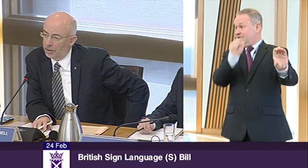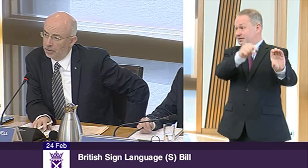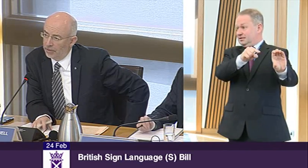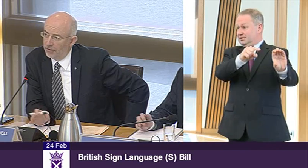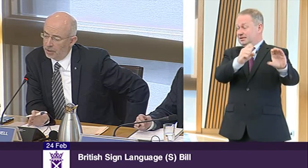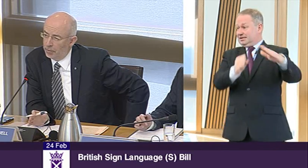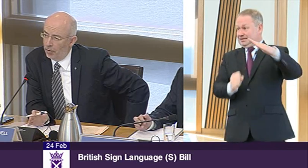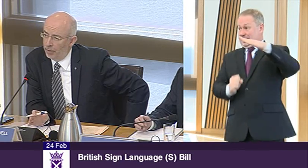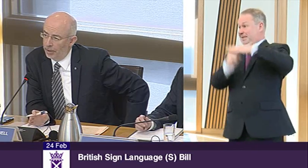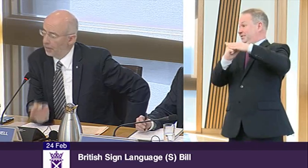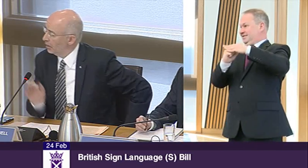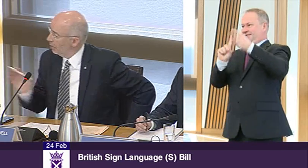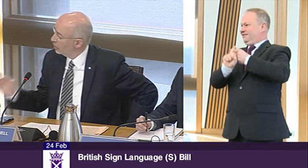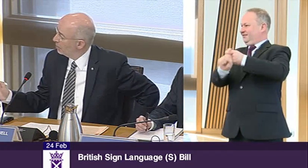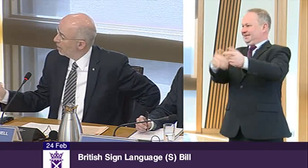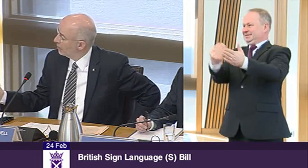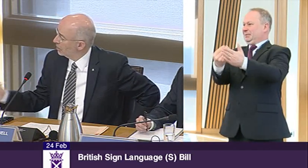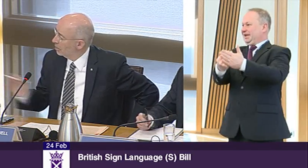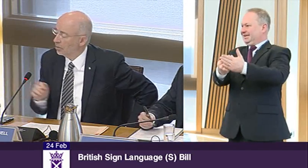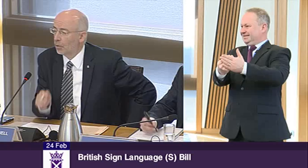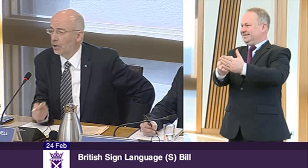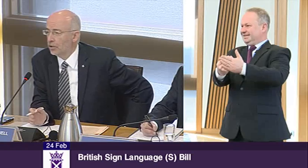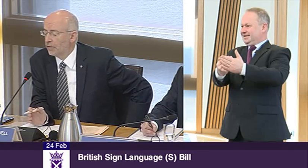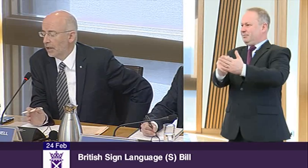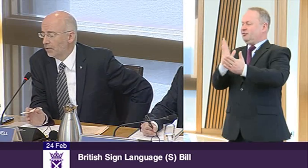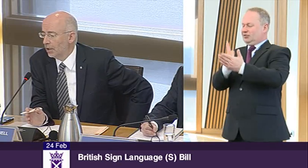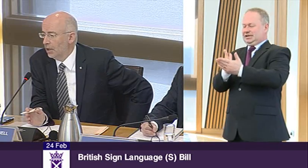needs is limited, and there is a fixed pot of money, the question—I am paraphrasing